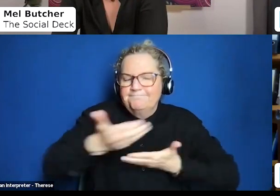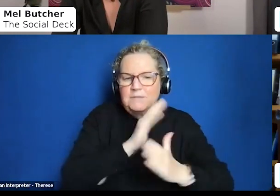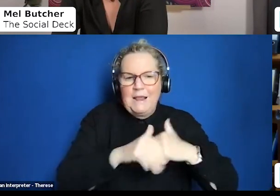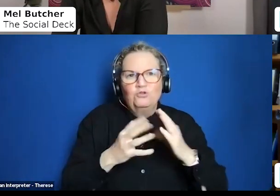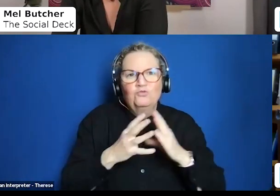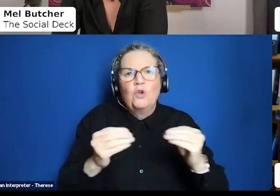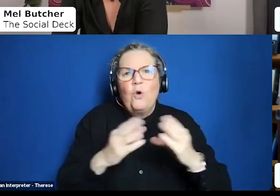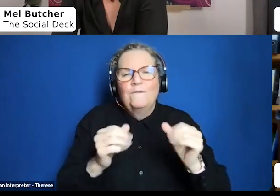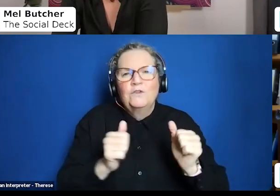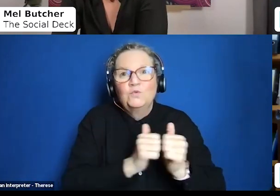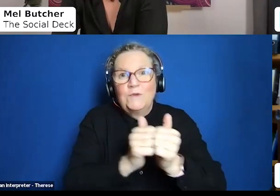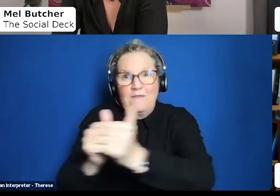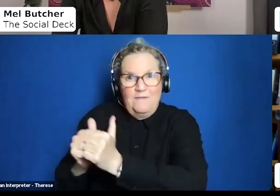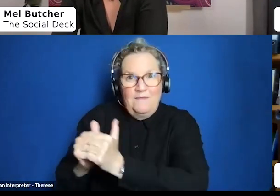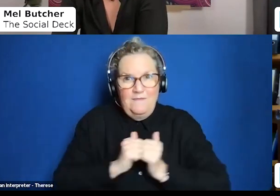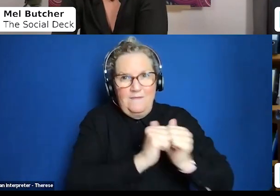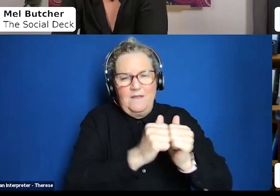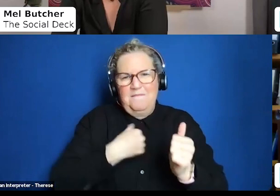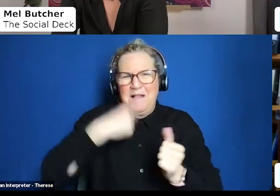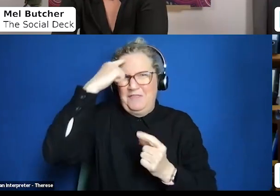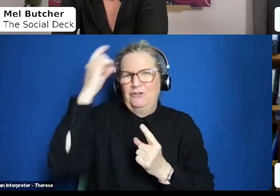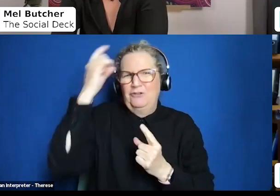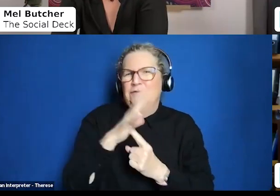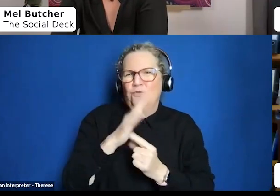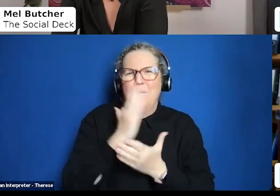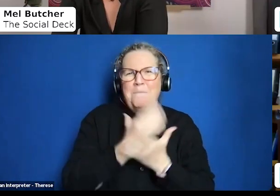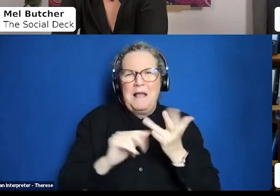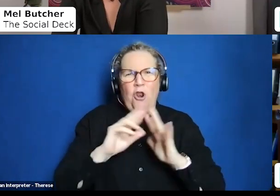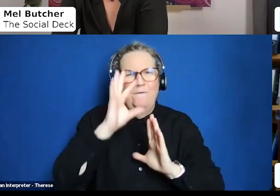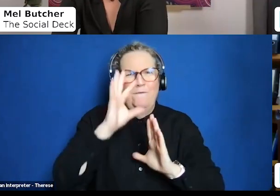So I think that was a critical element of the design and it happened.